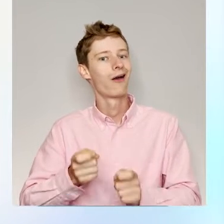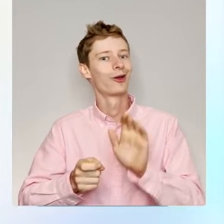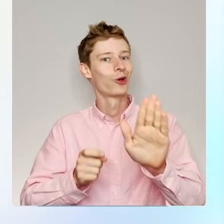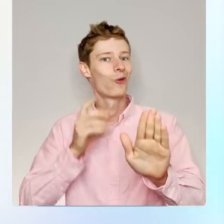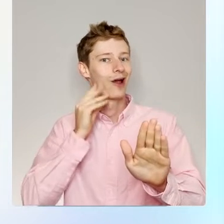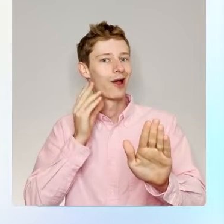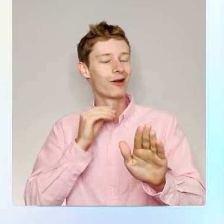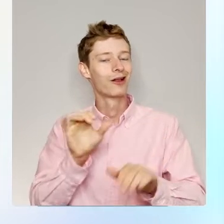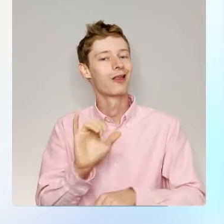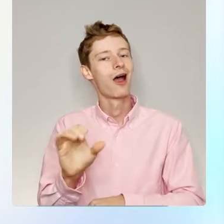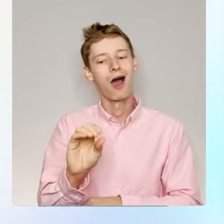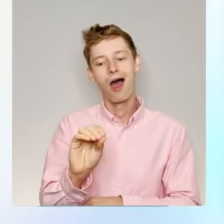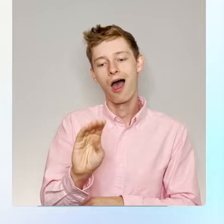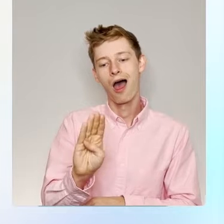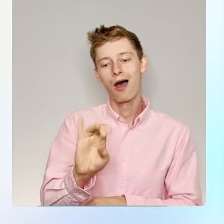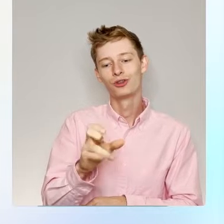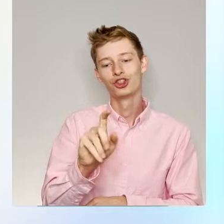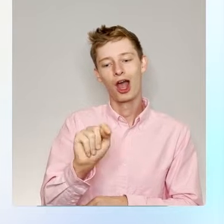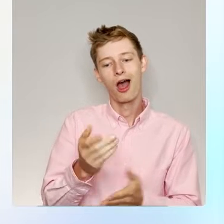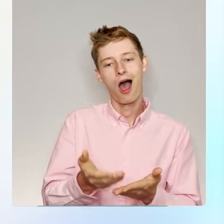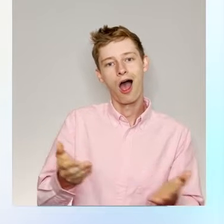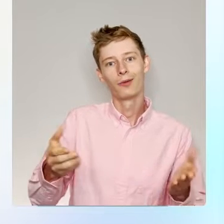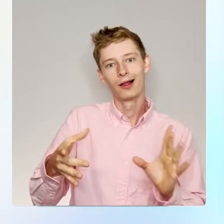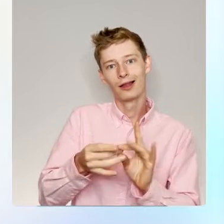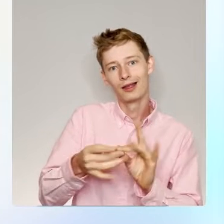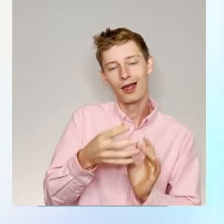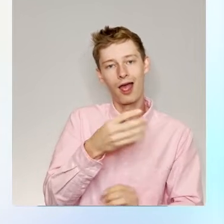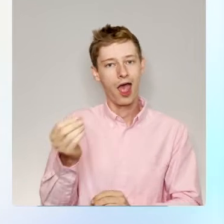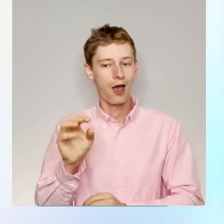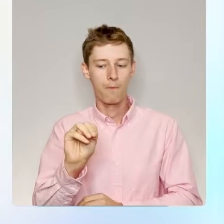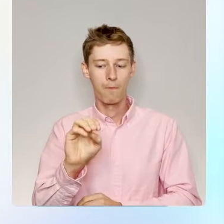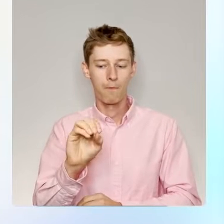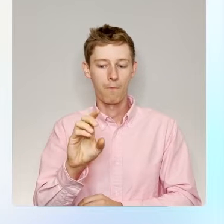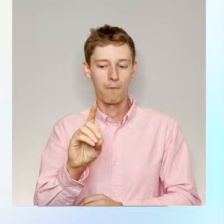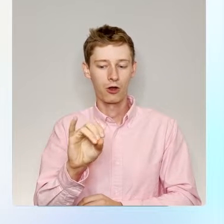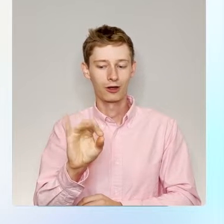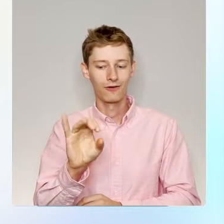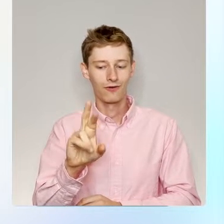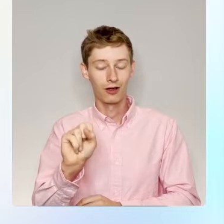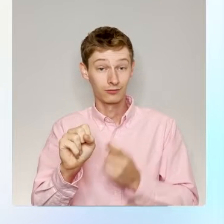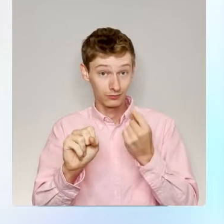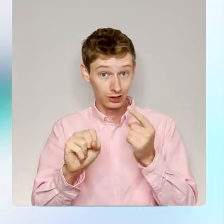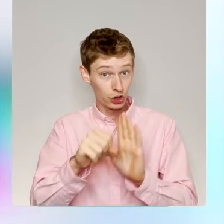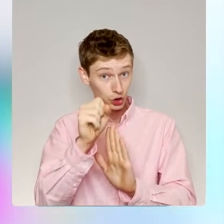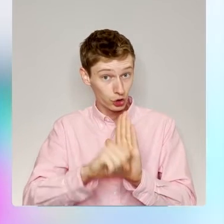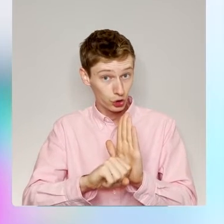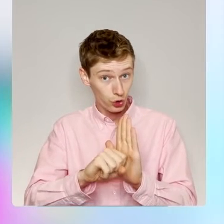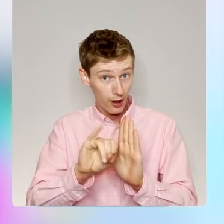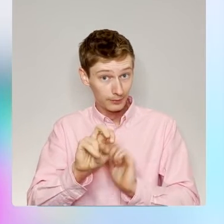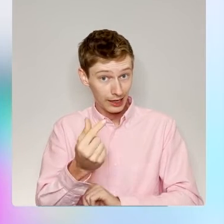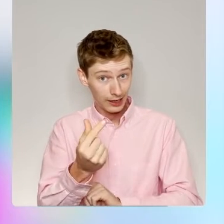and import them directly into Three.js. So that's that, right? Well, there's a bit more work to do.